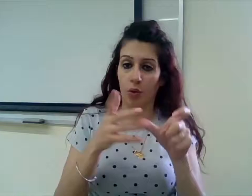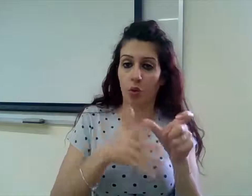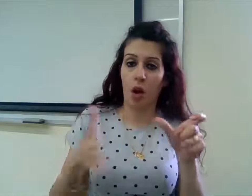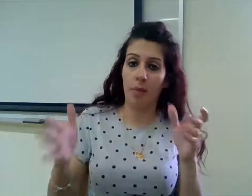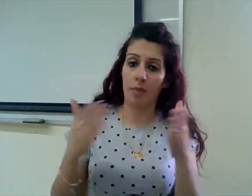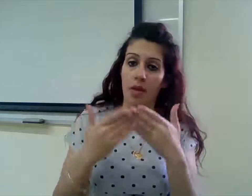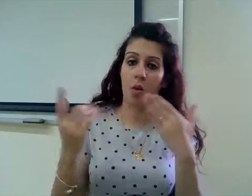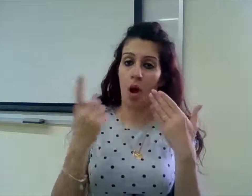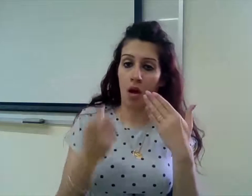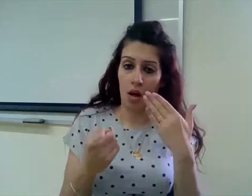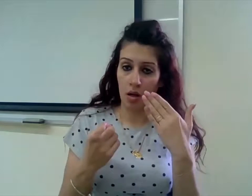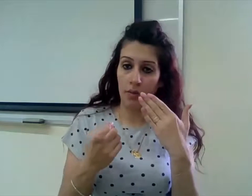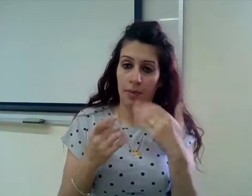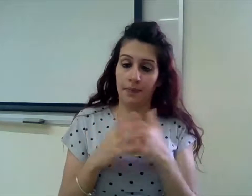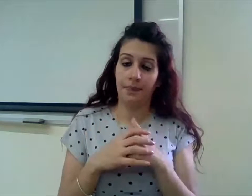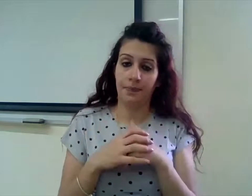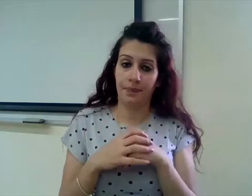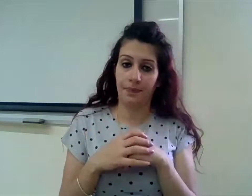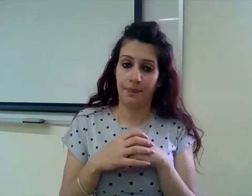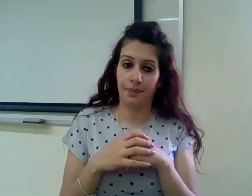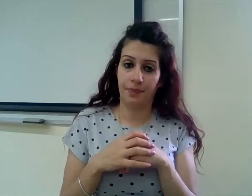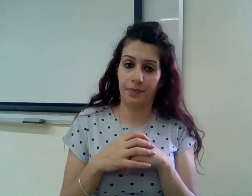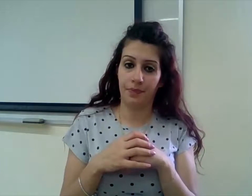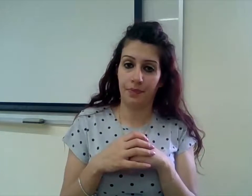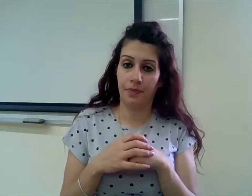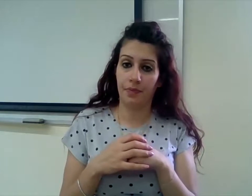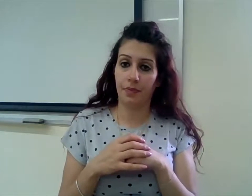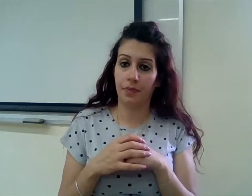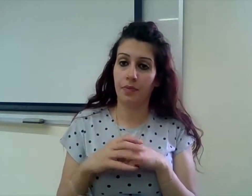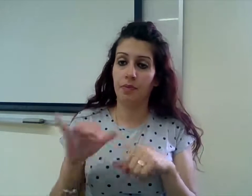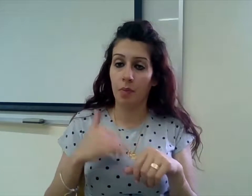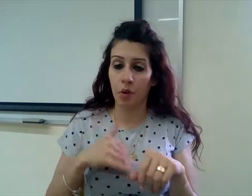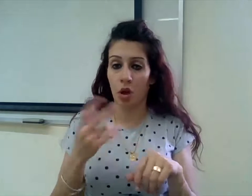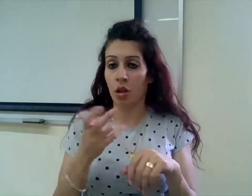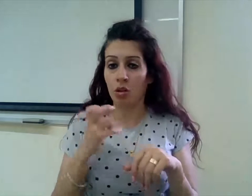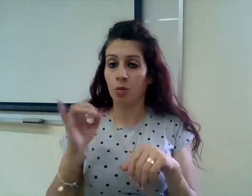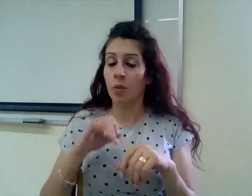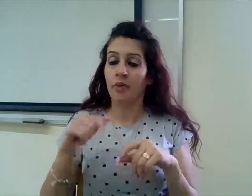results on the survey I know it was for the participants a little bit short